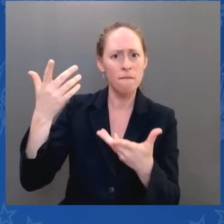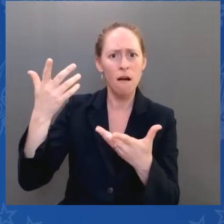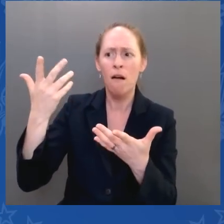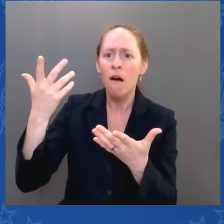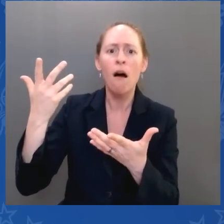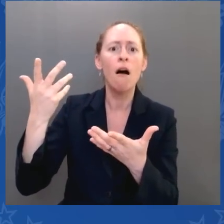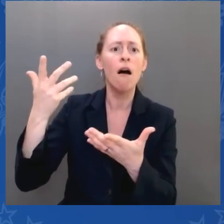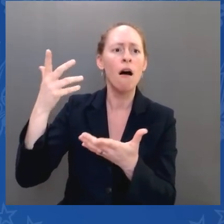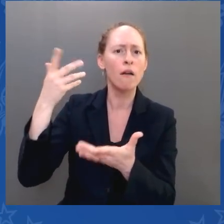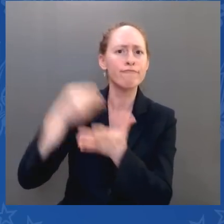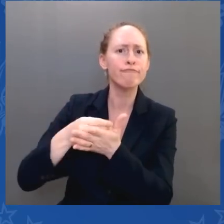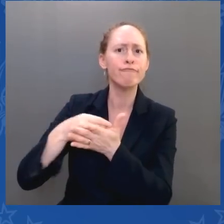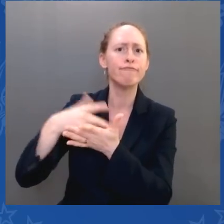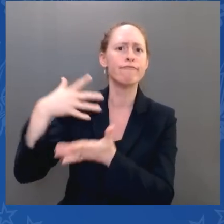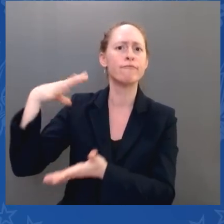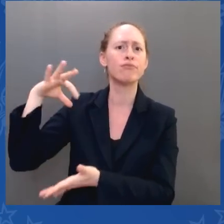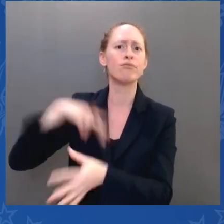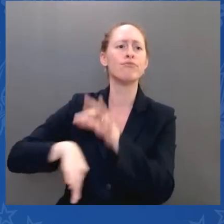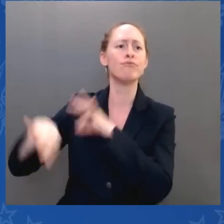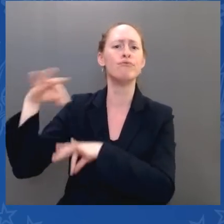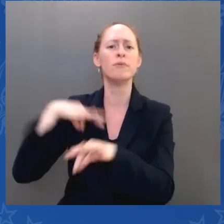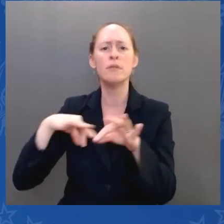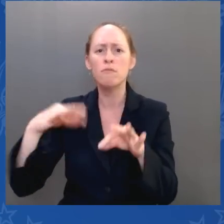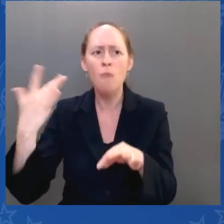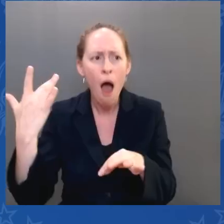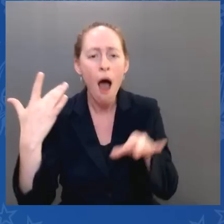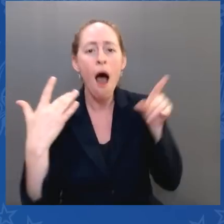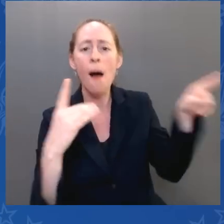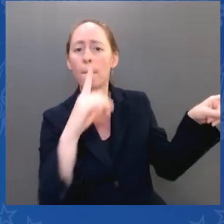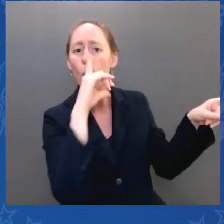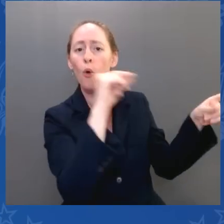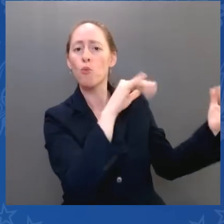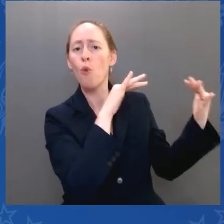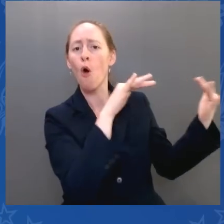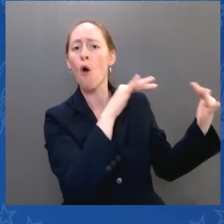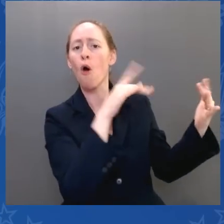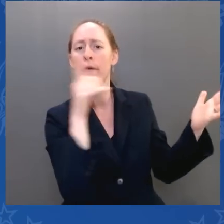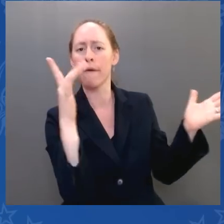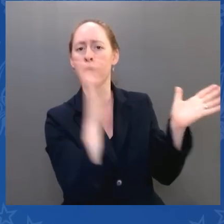Look, thirdly, we'll talk about a global price cap on Russian oil --